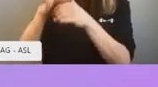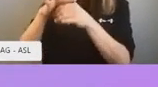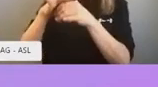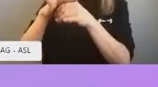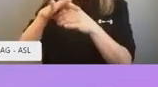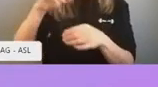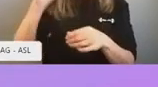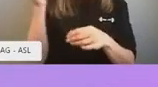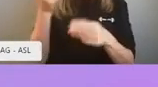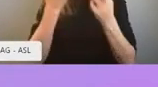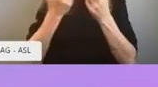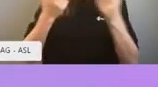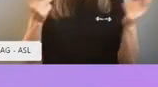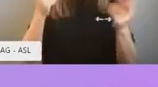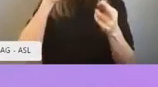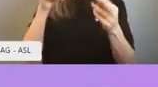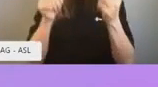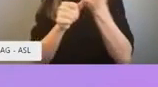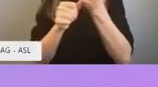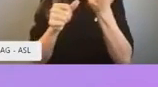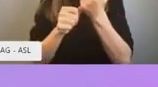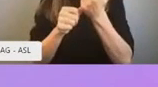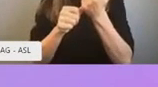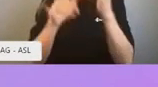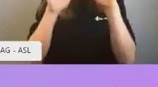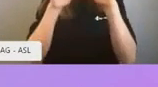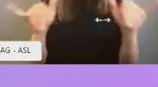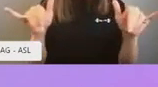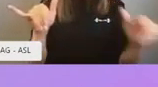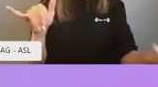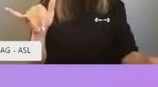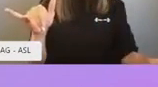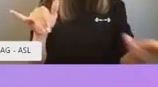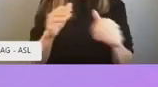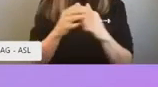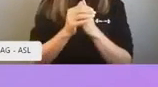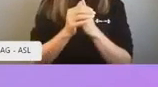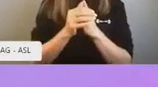in your state if one is. Whether there was curbside voting and a list of questions you can